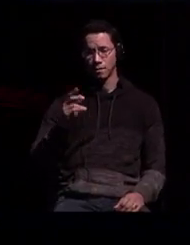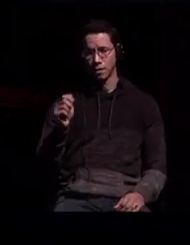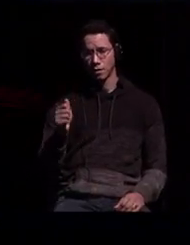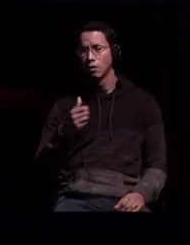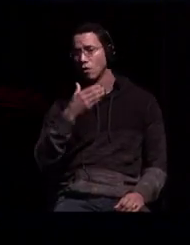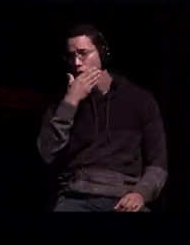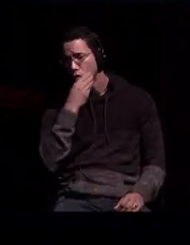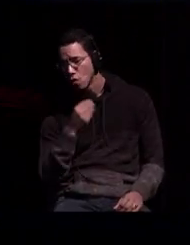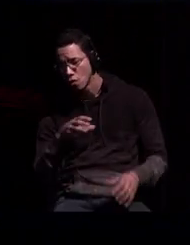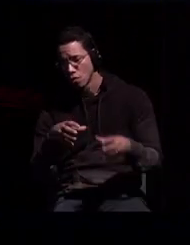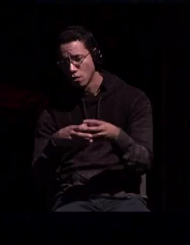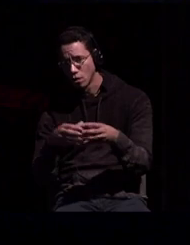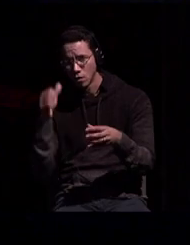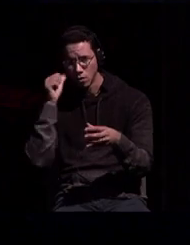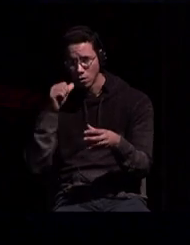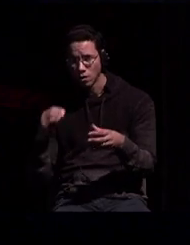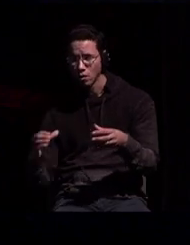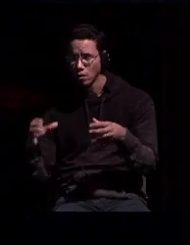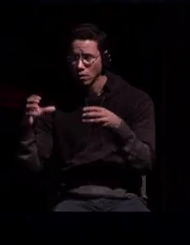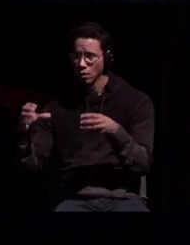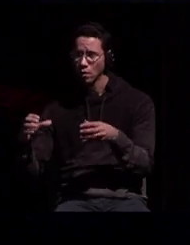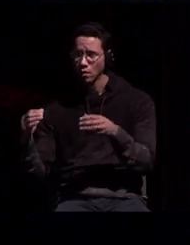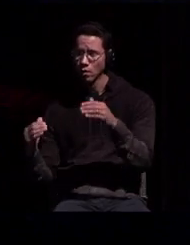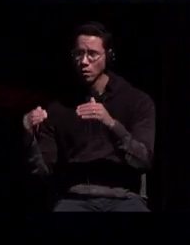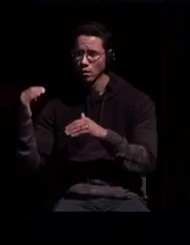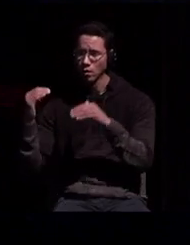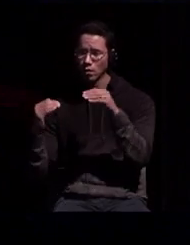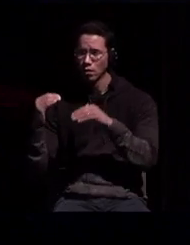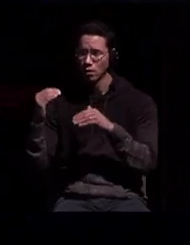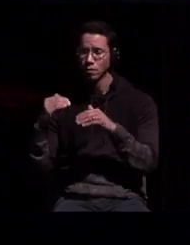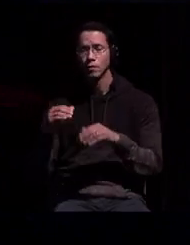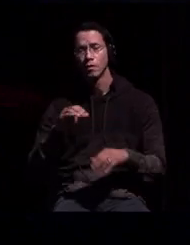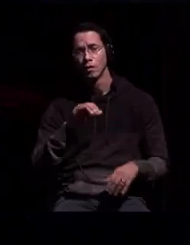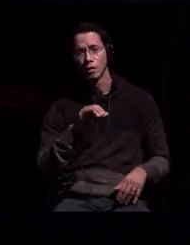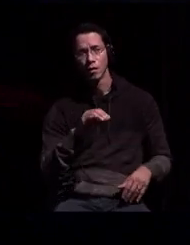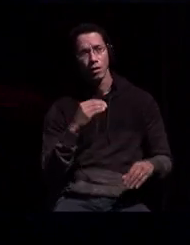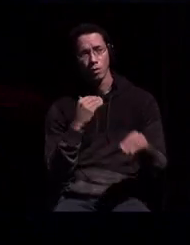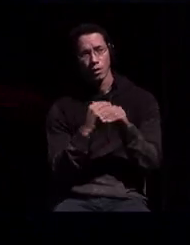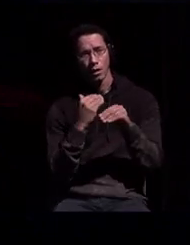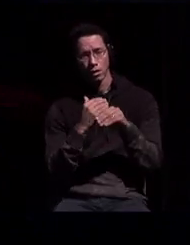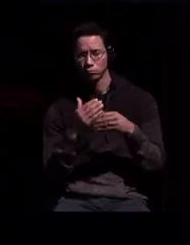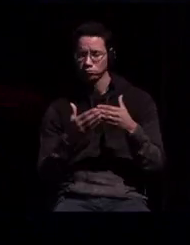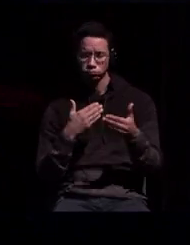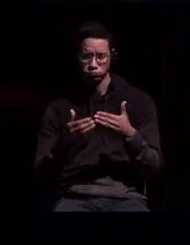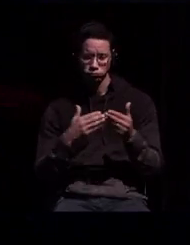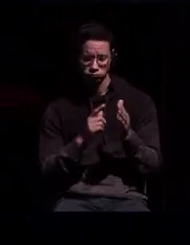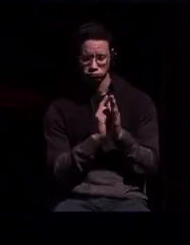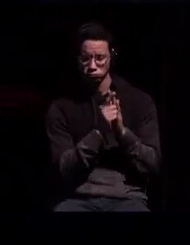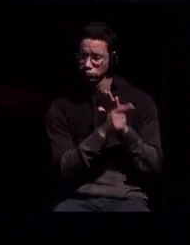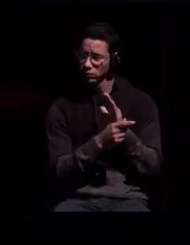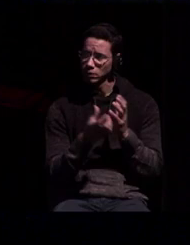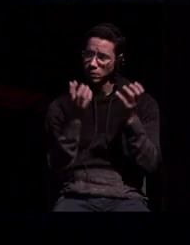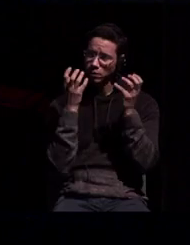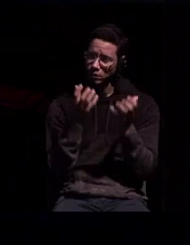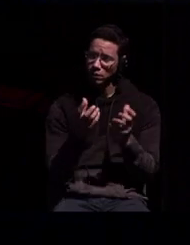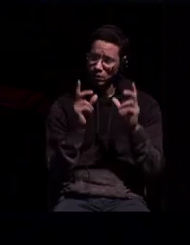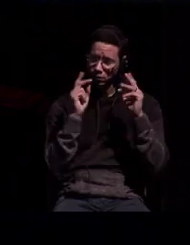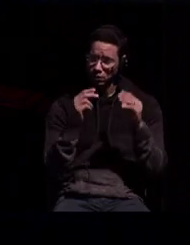Equality tourism says: “Of course I care about gender equality. I want women to be well. I will create more work for them.” But they don’t